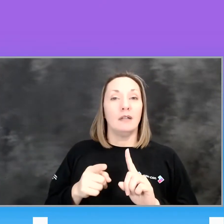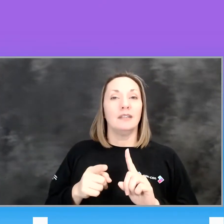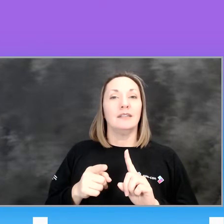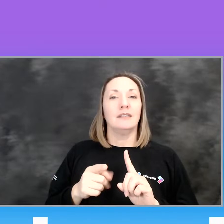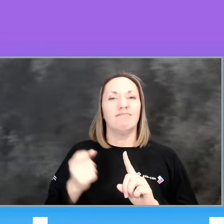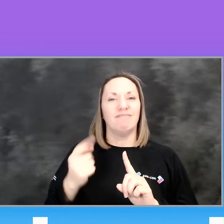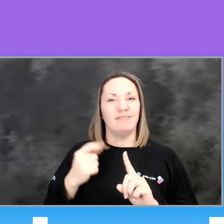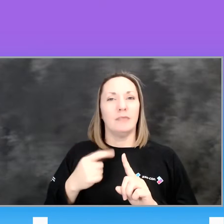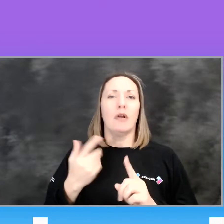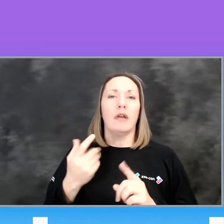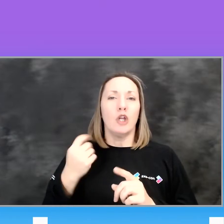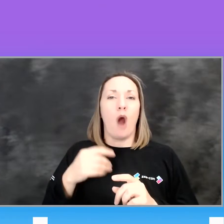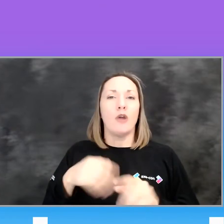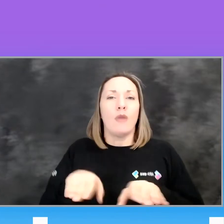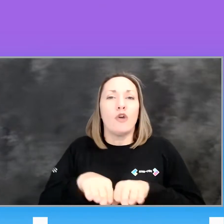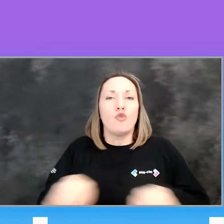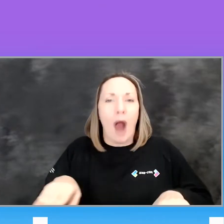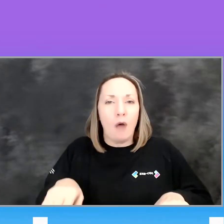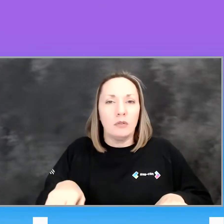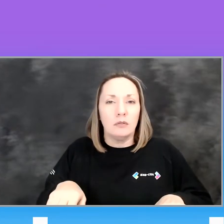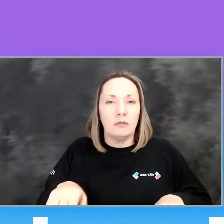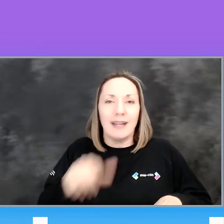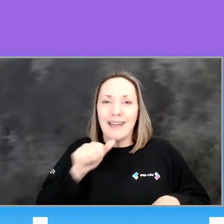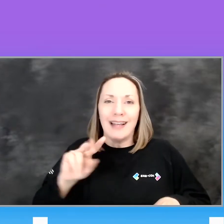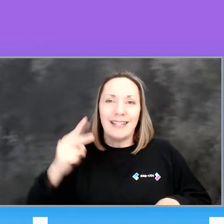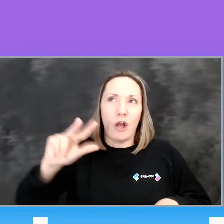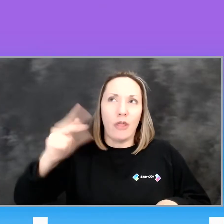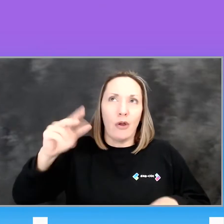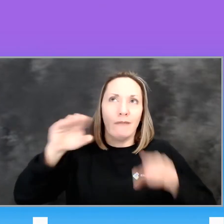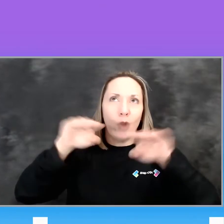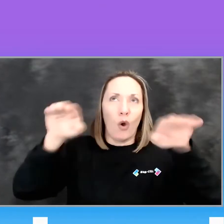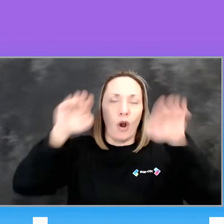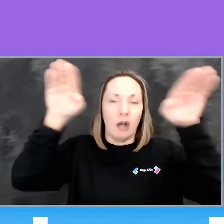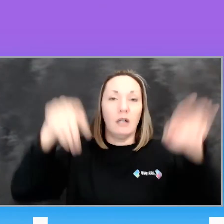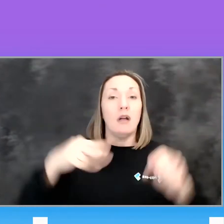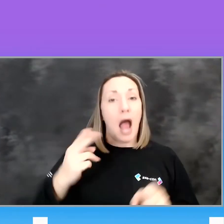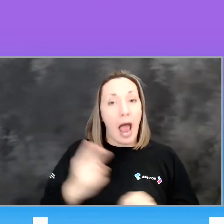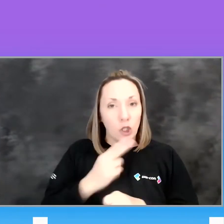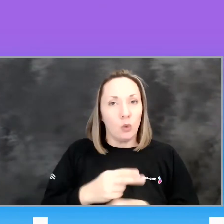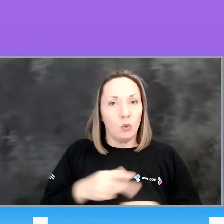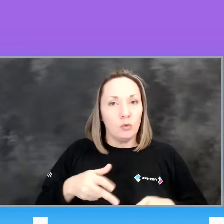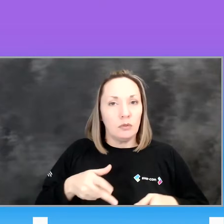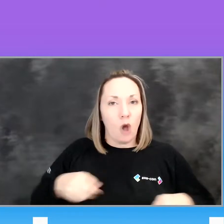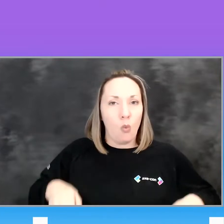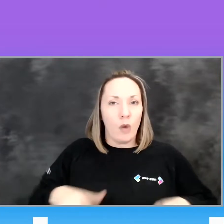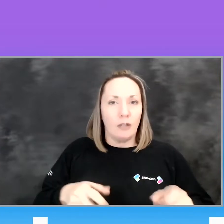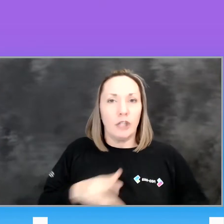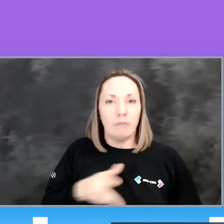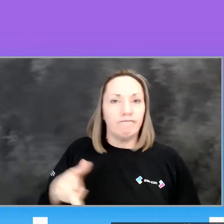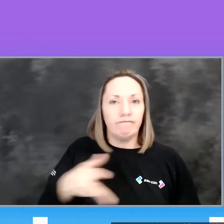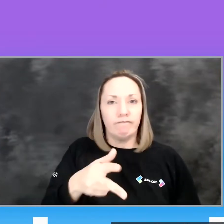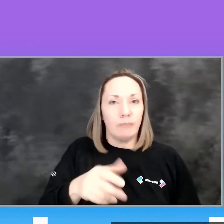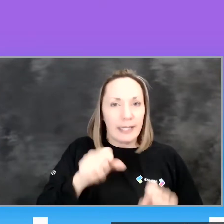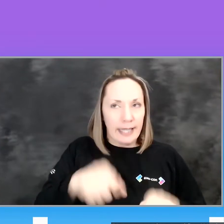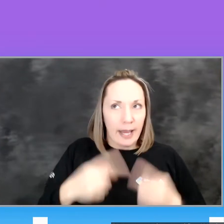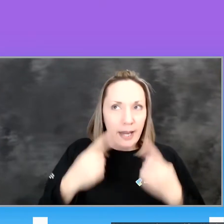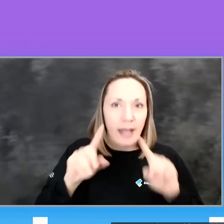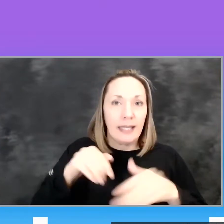on the ground floor? You know, and I use a wheelchair to get